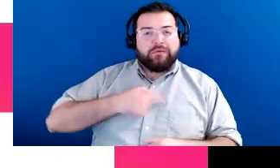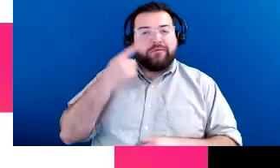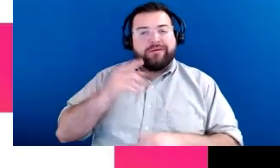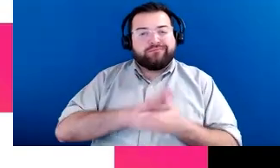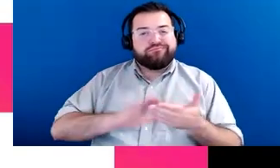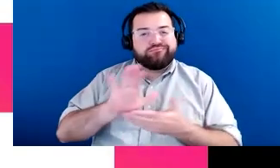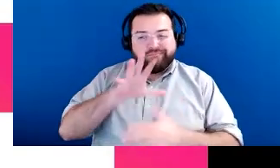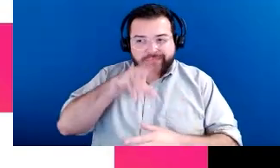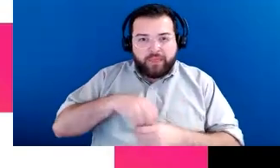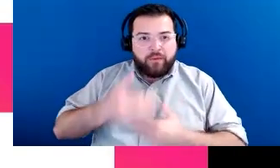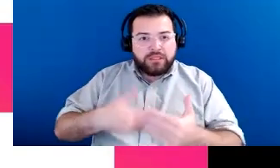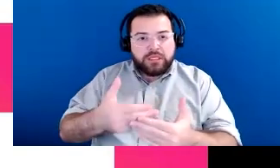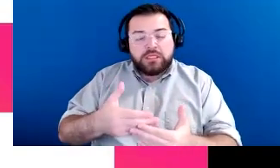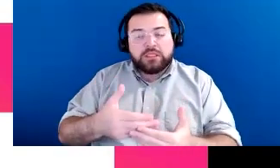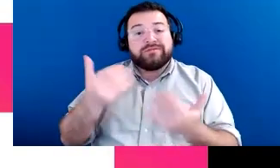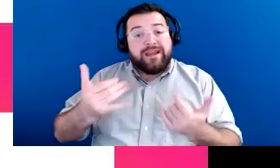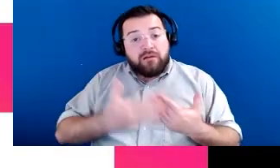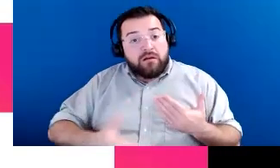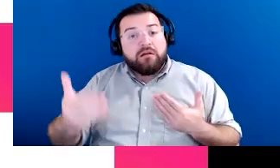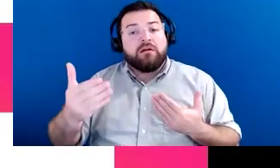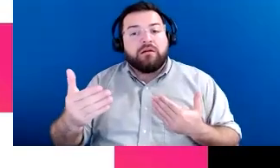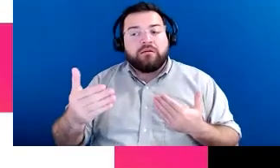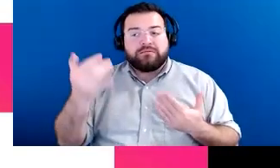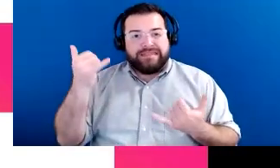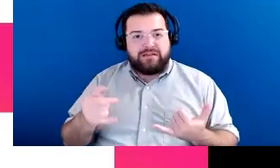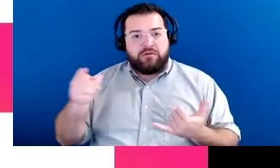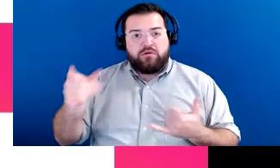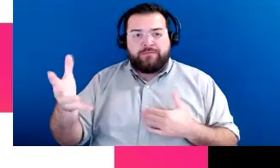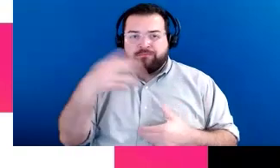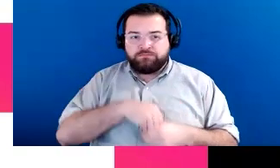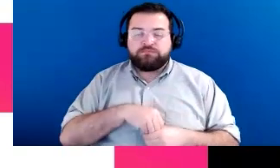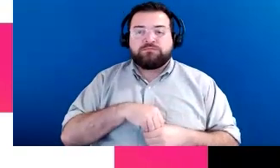And so moving forward, this is now going to be part of sort of,